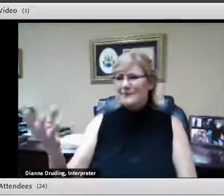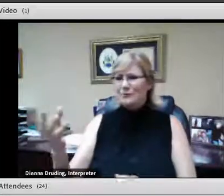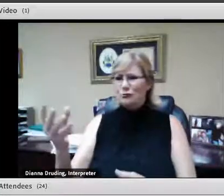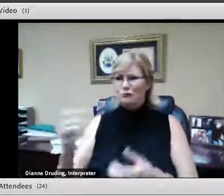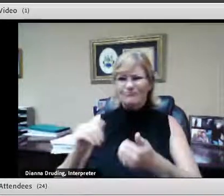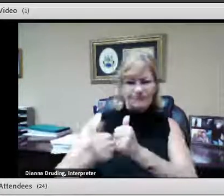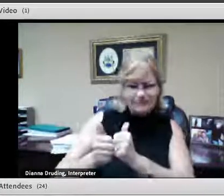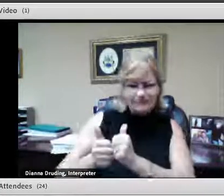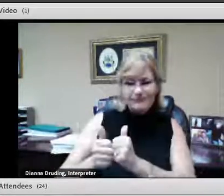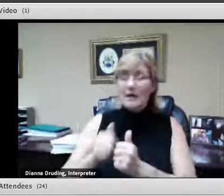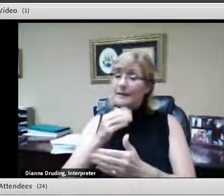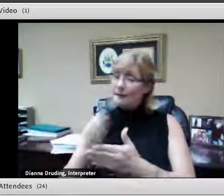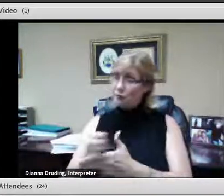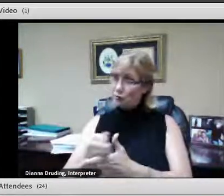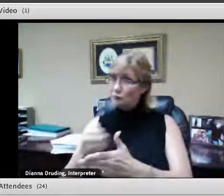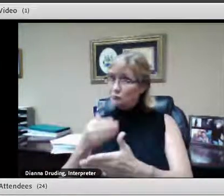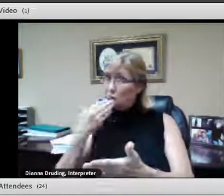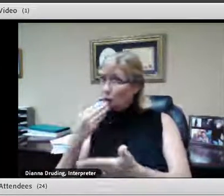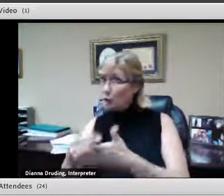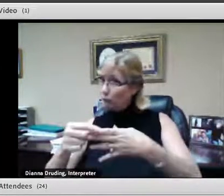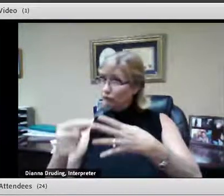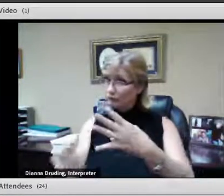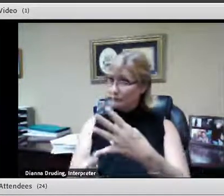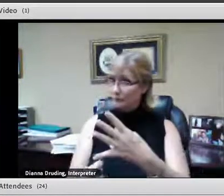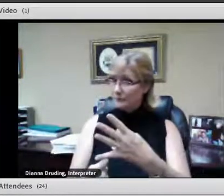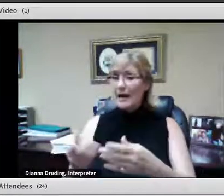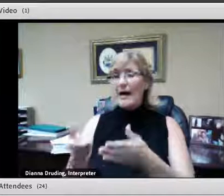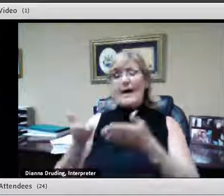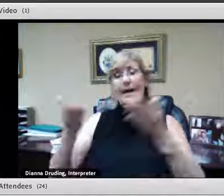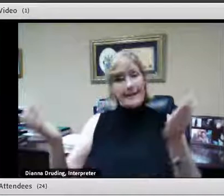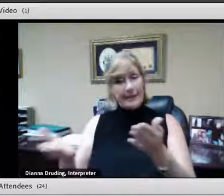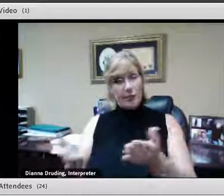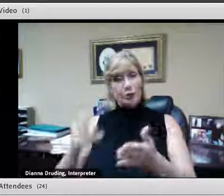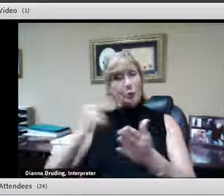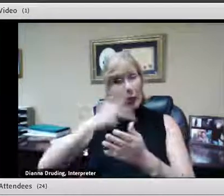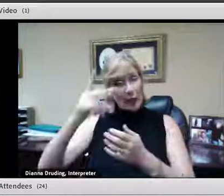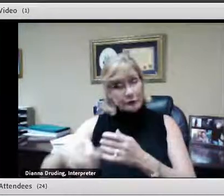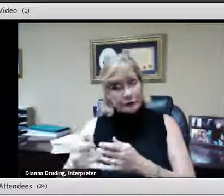or an option to share, especially. So, you can also say, "All right, here's your project. Here's what we're doing.